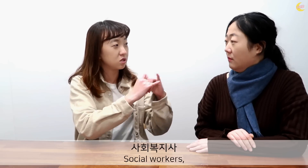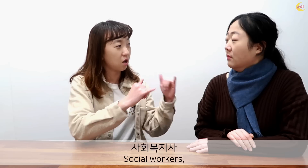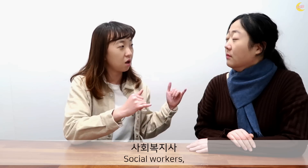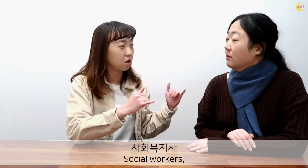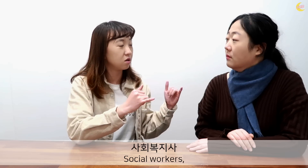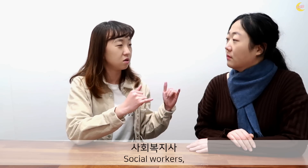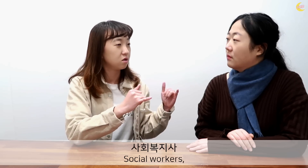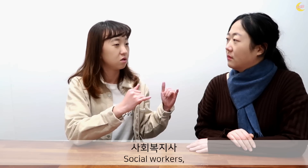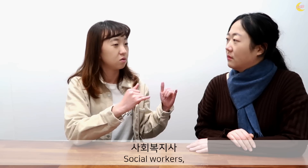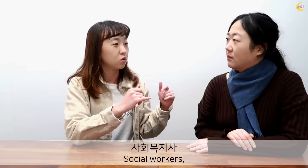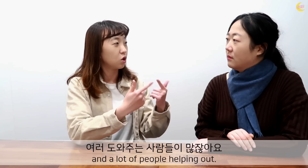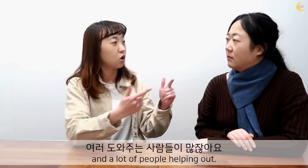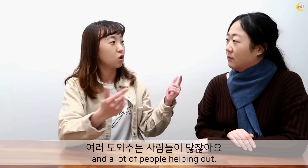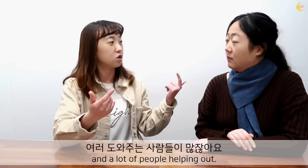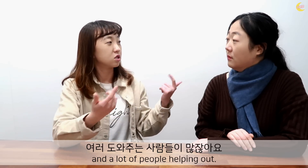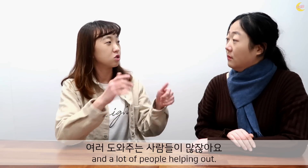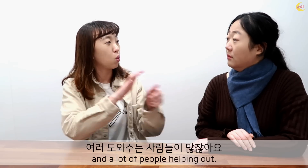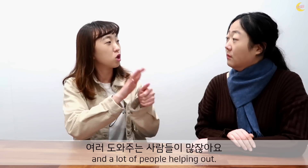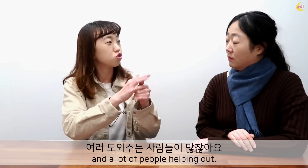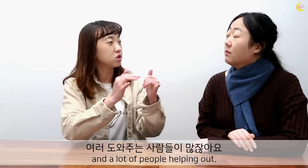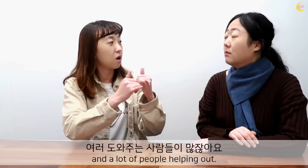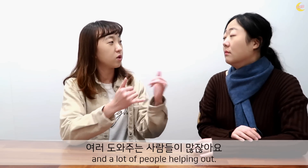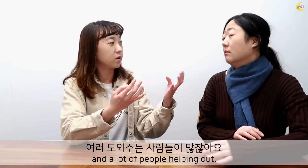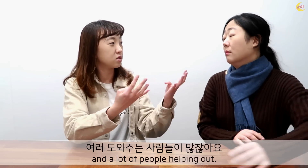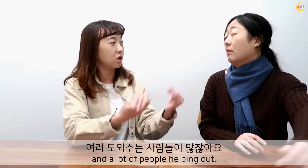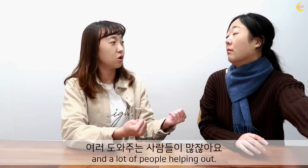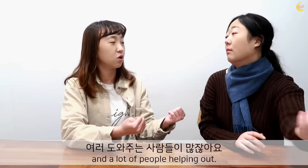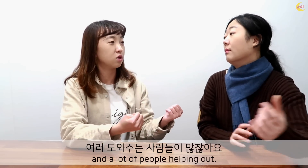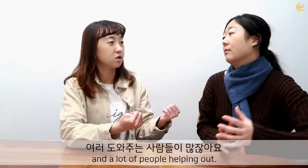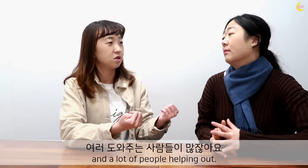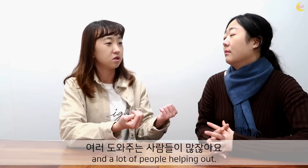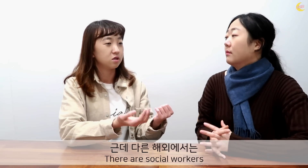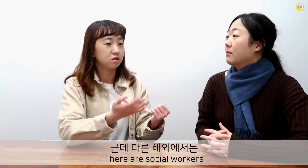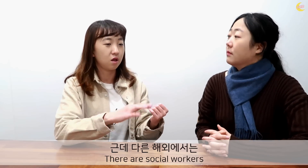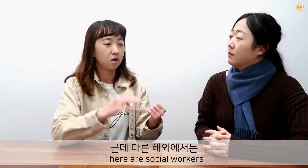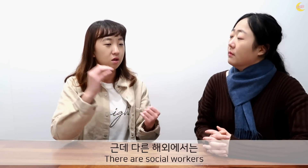Social workers, and a lot of people helping out.